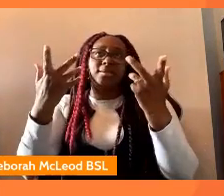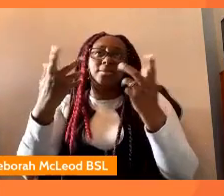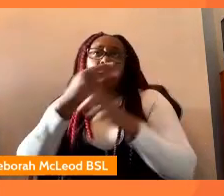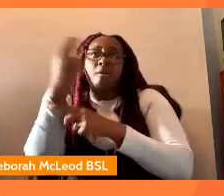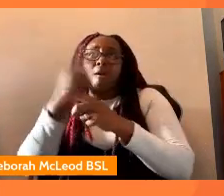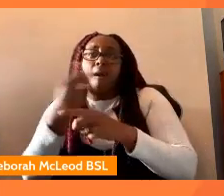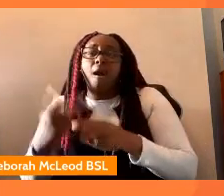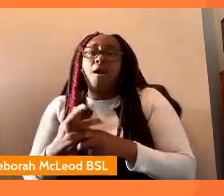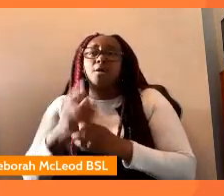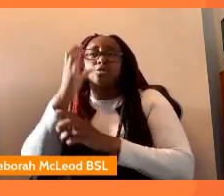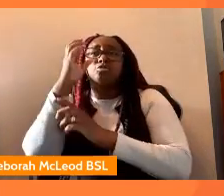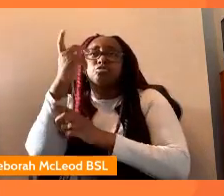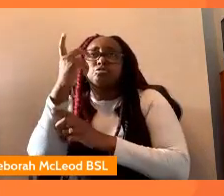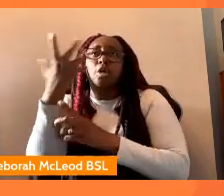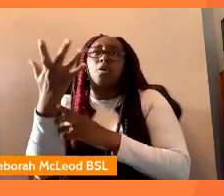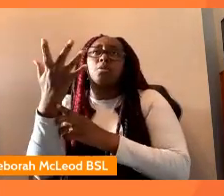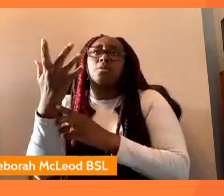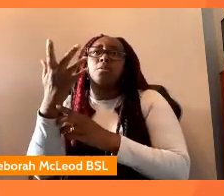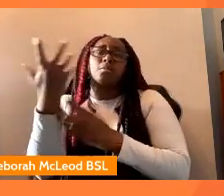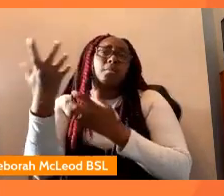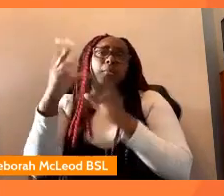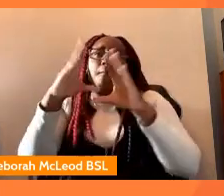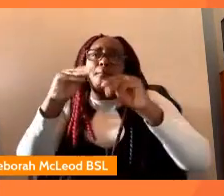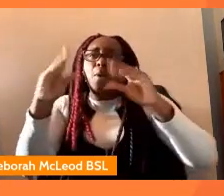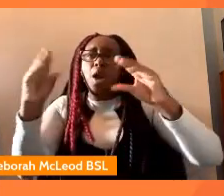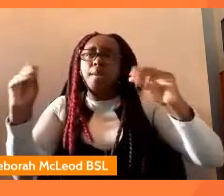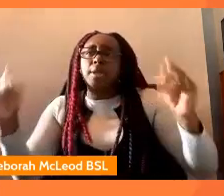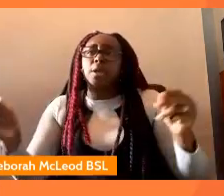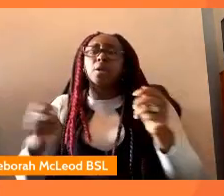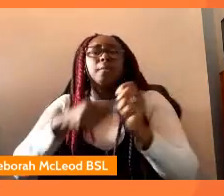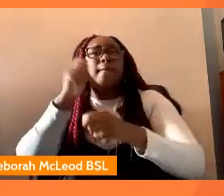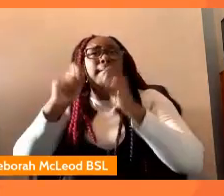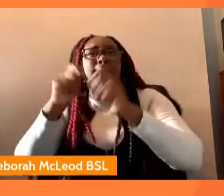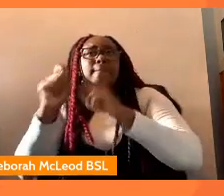Conservatoire, Beatfreeks and Flatpack Projects.